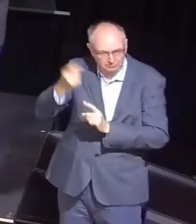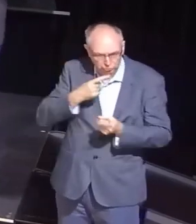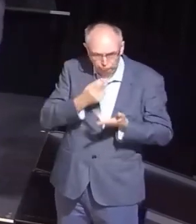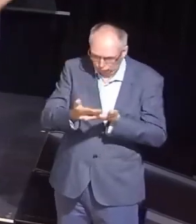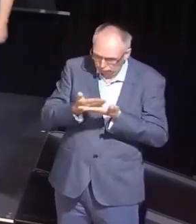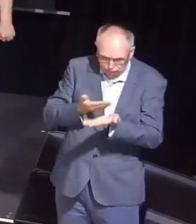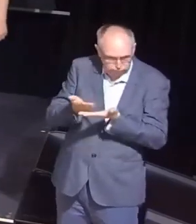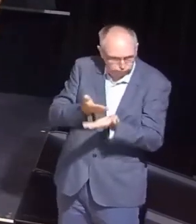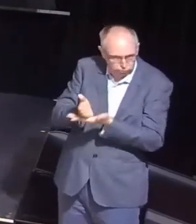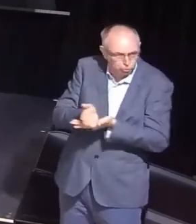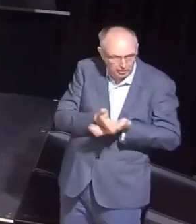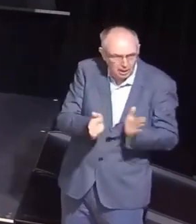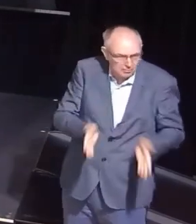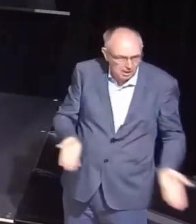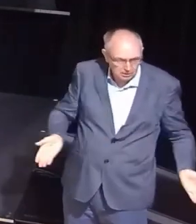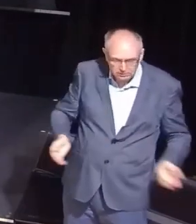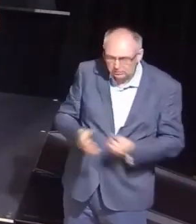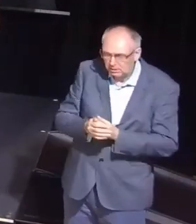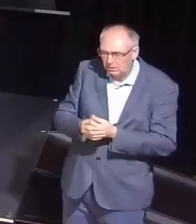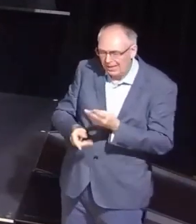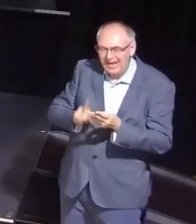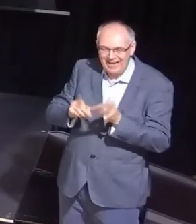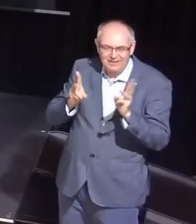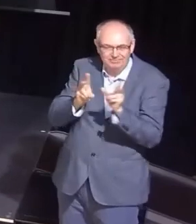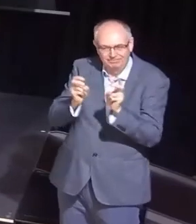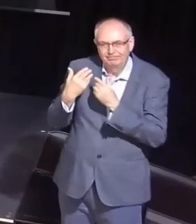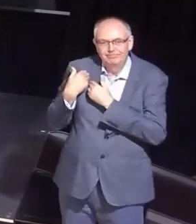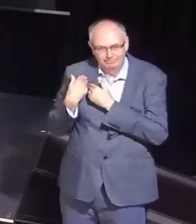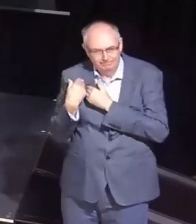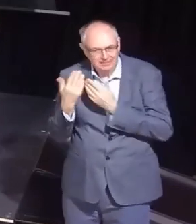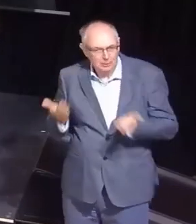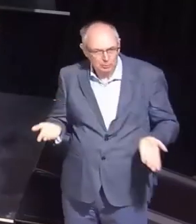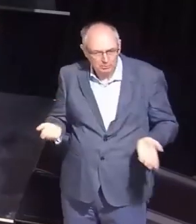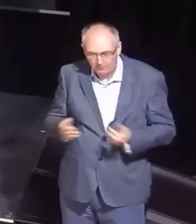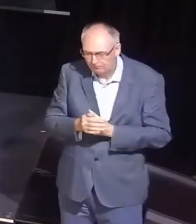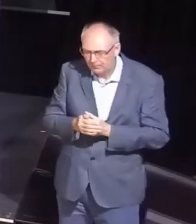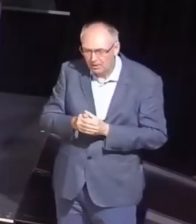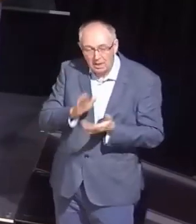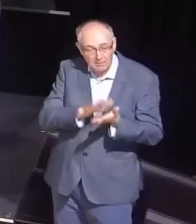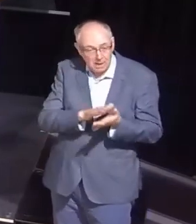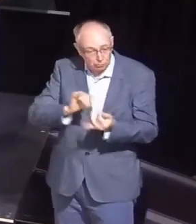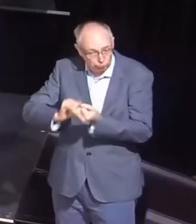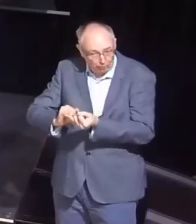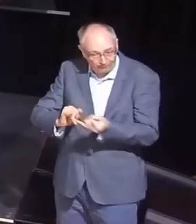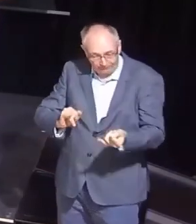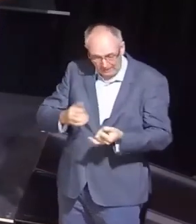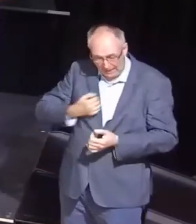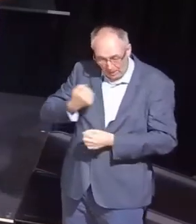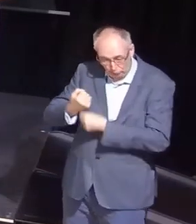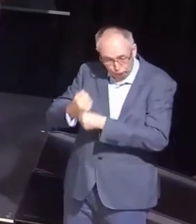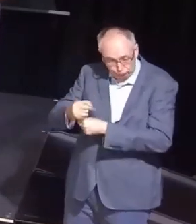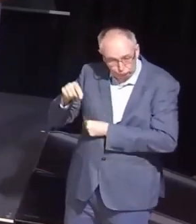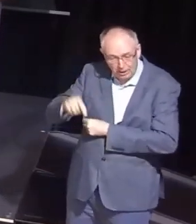And finally, Accountable Champs. At Microsoft, we hold our champs accountable for...